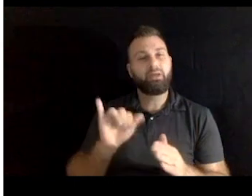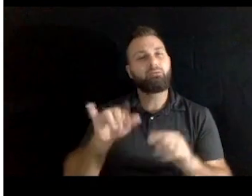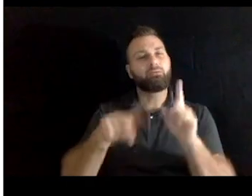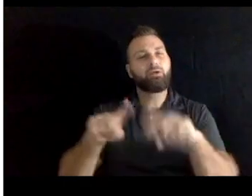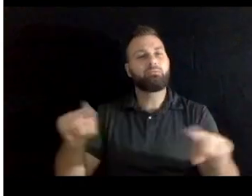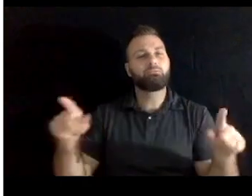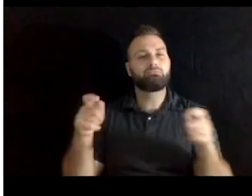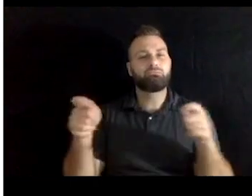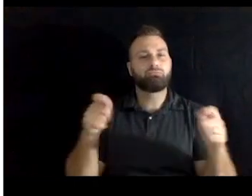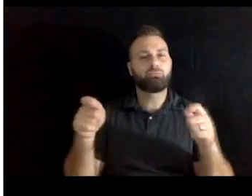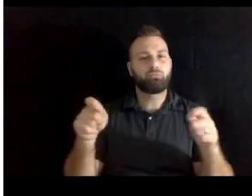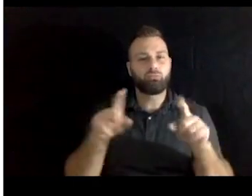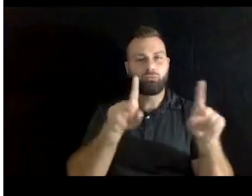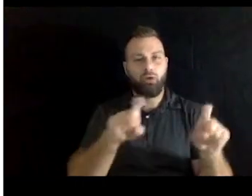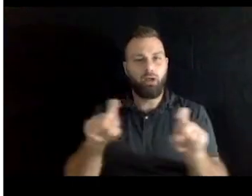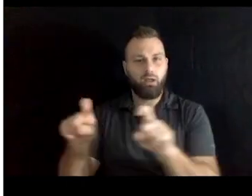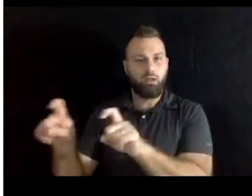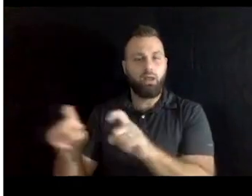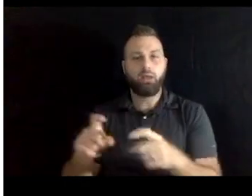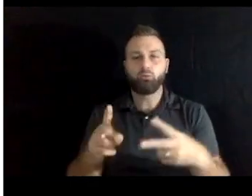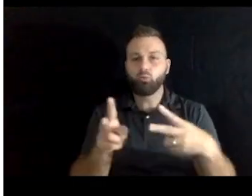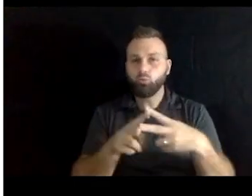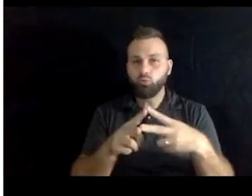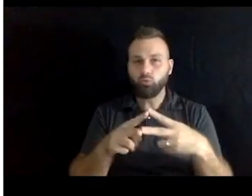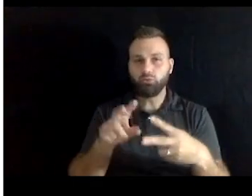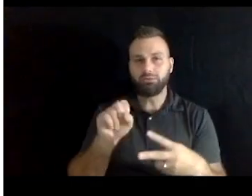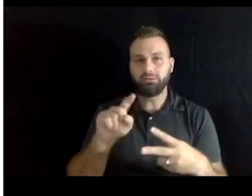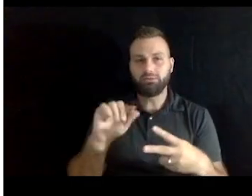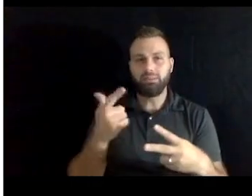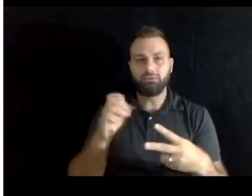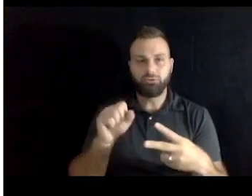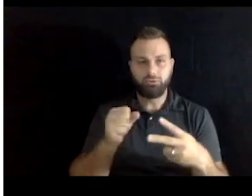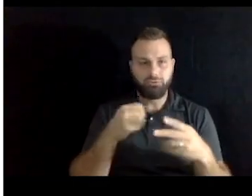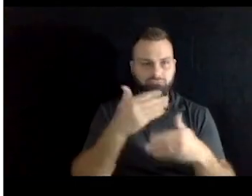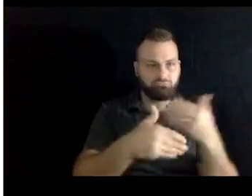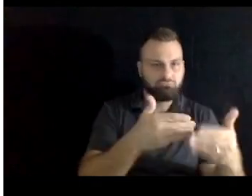trial with two stages, and let me just want to pause here for a